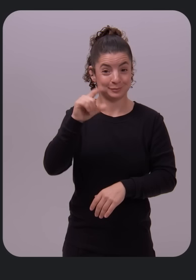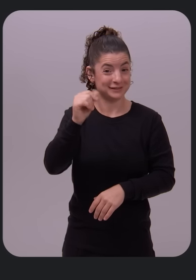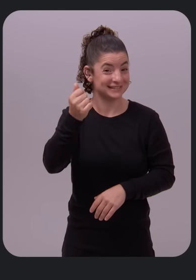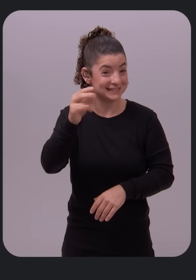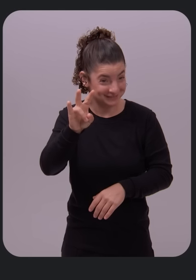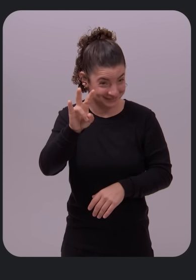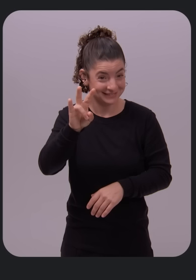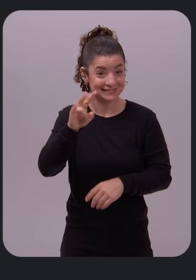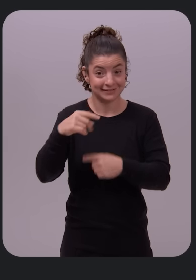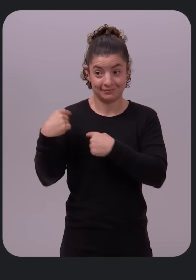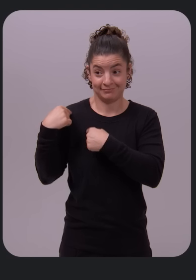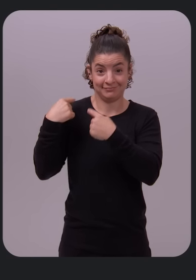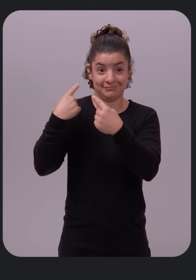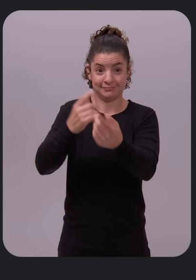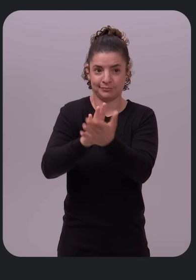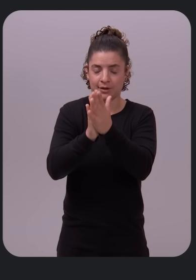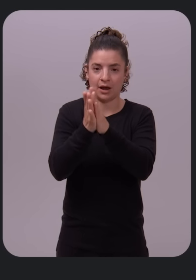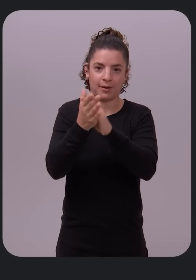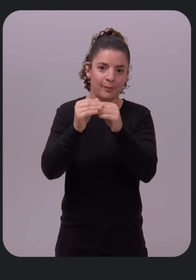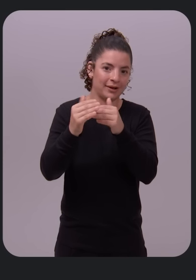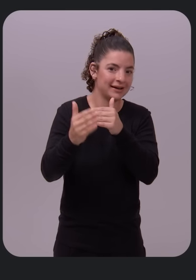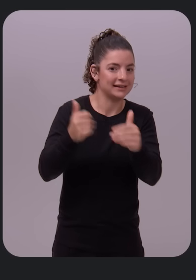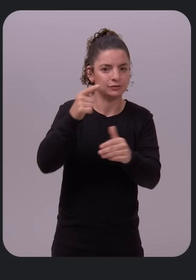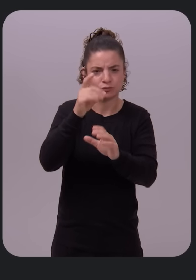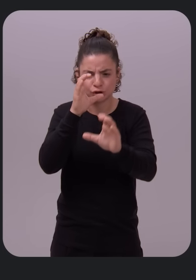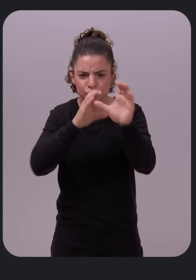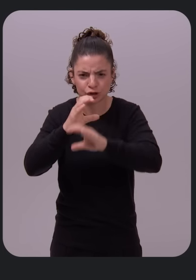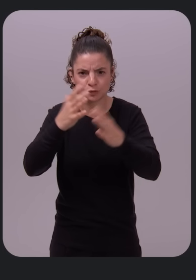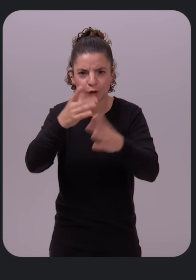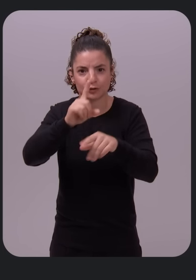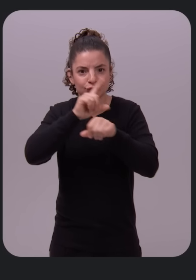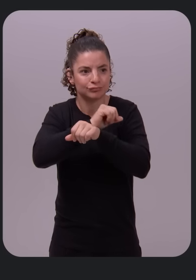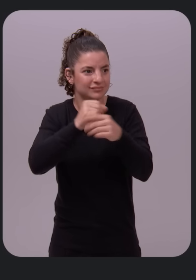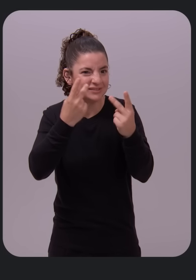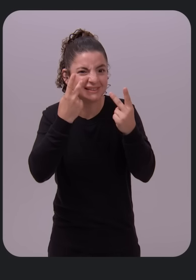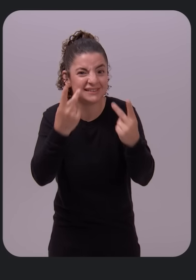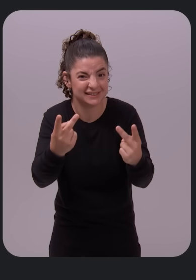And since then, we've made it even easier to search what you see.